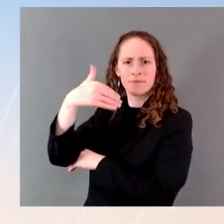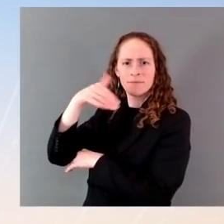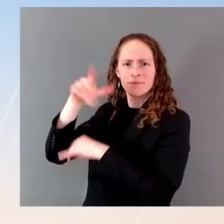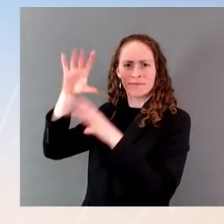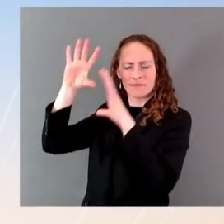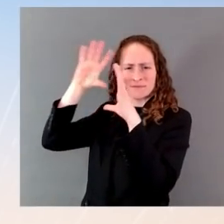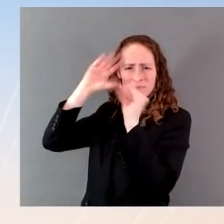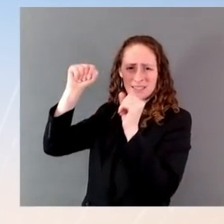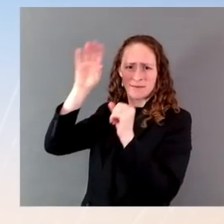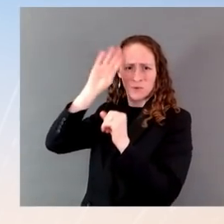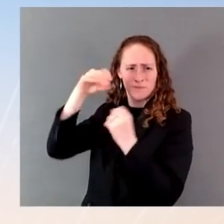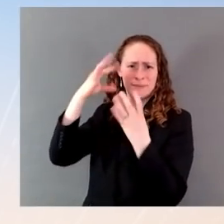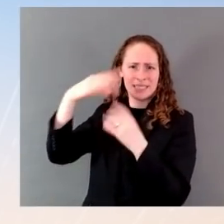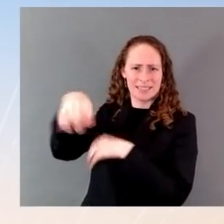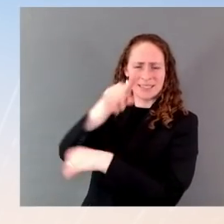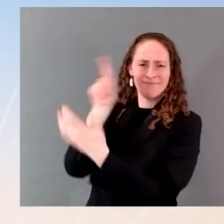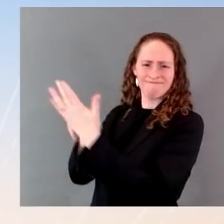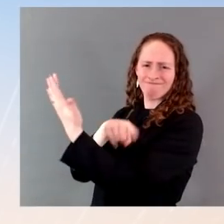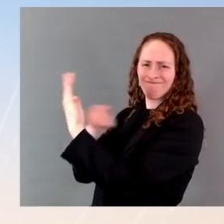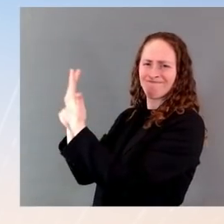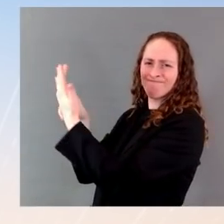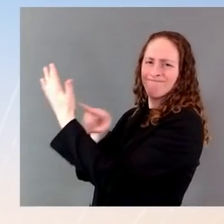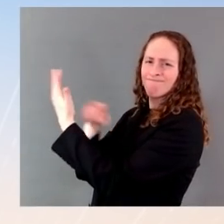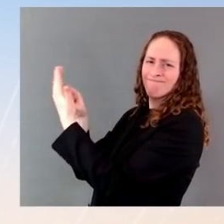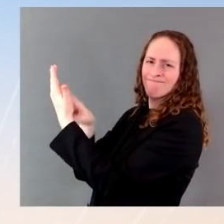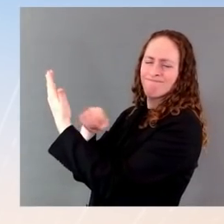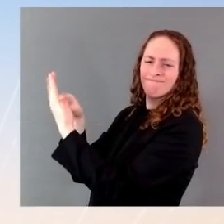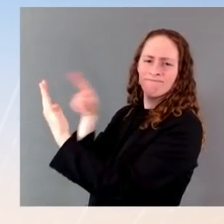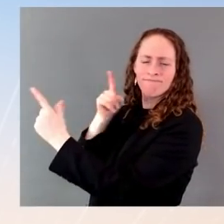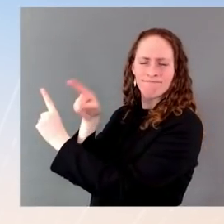The first is that Vladimir Putin,